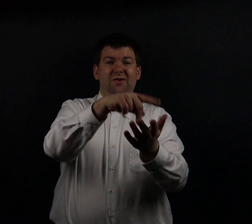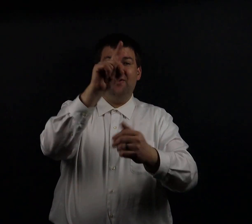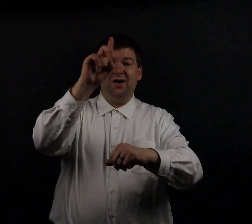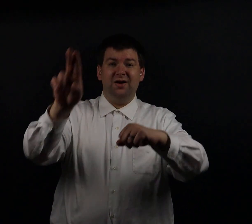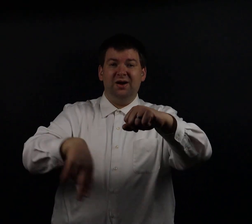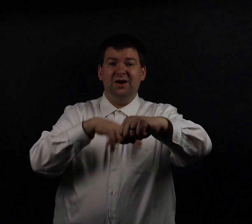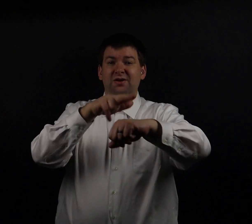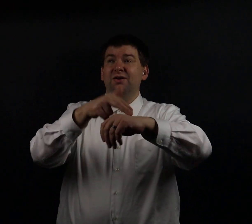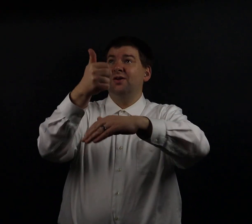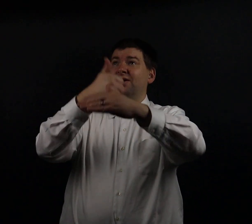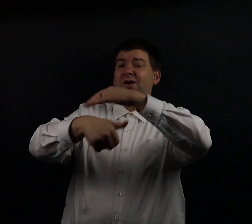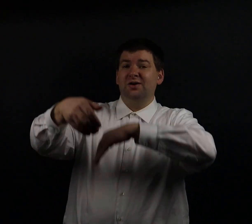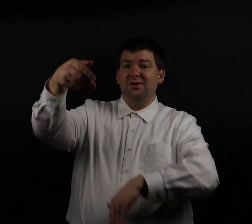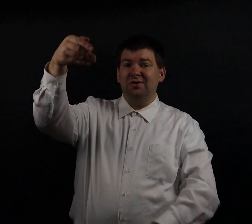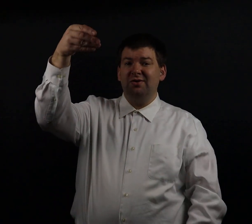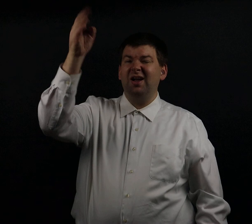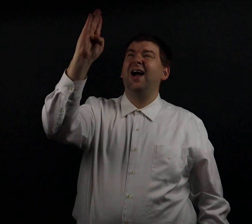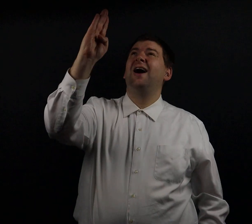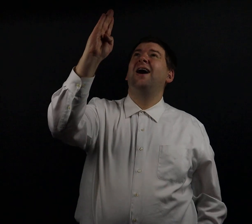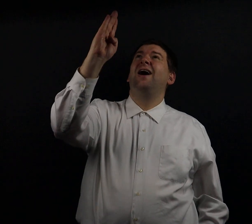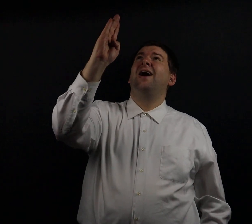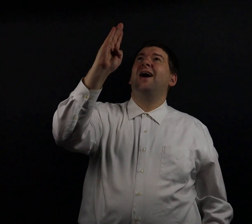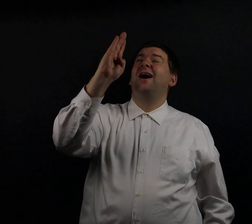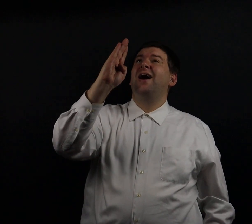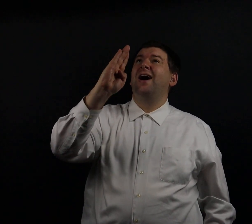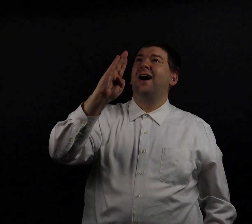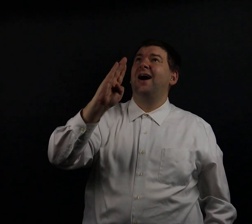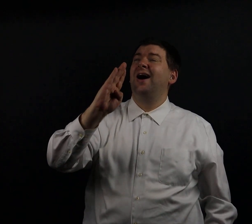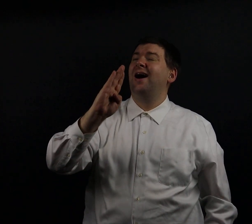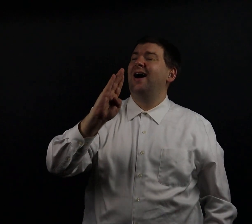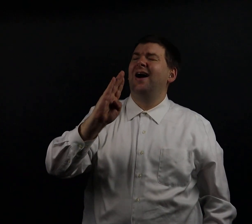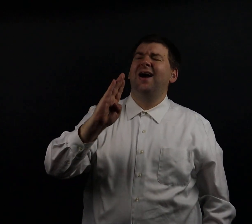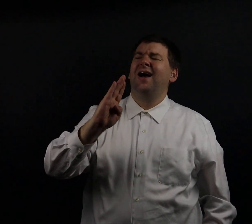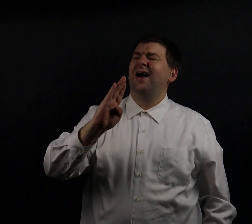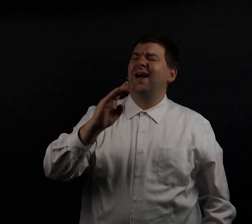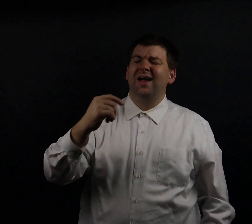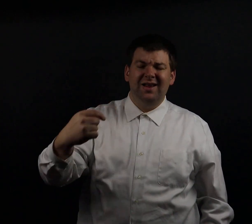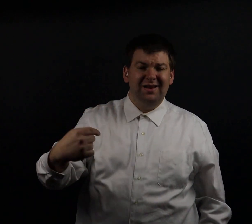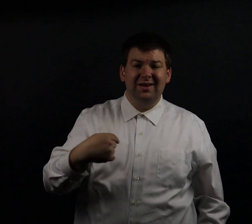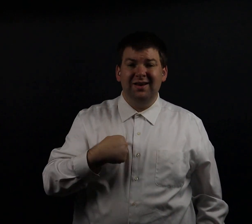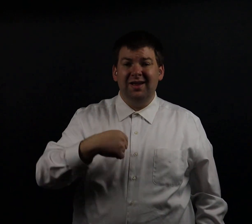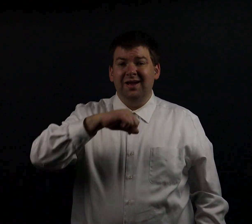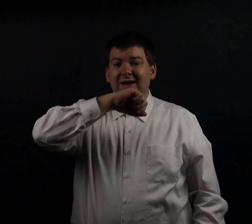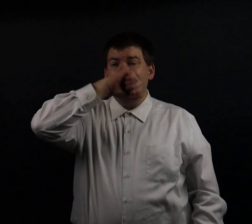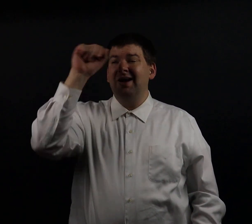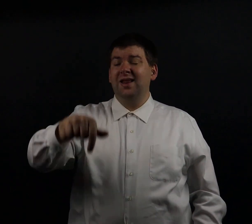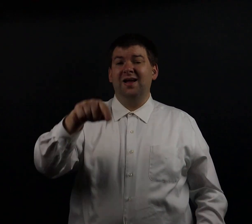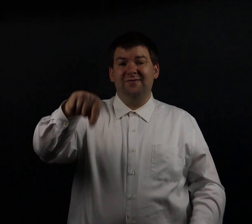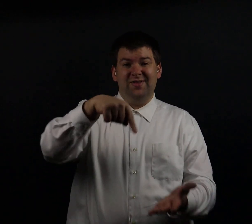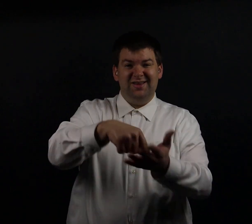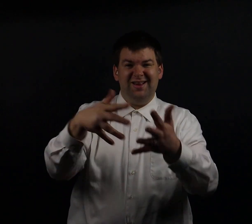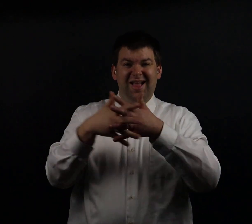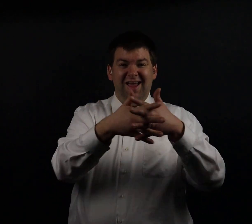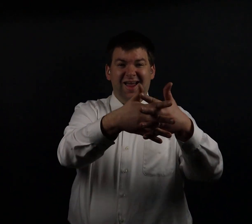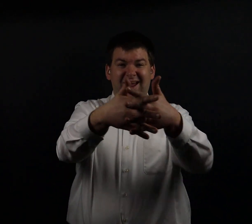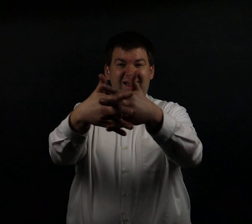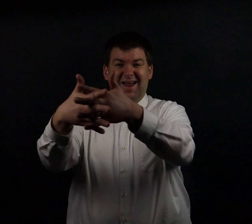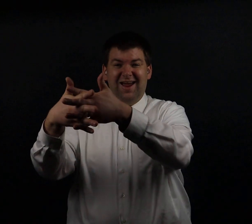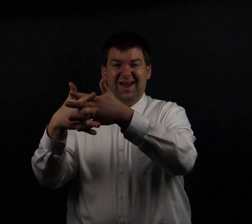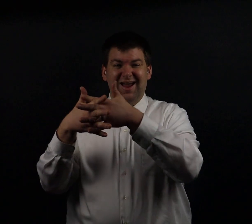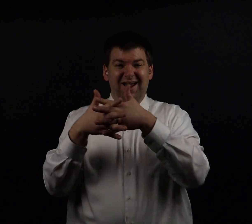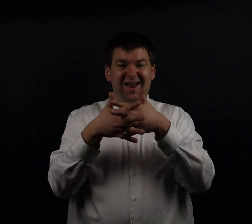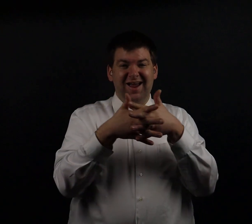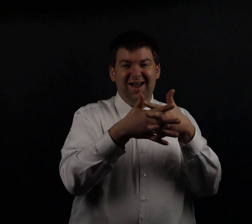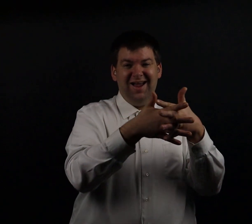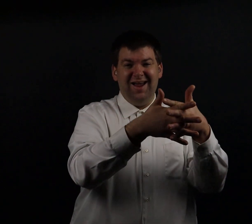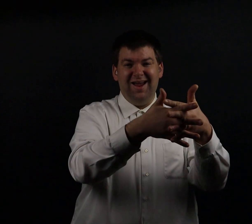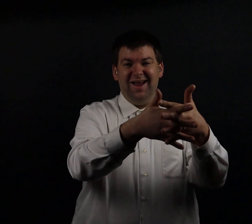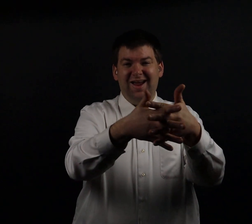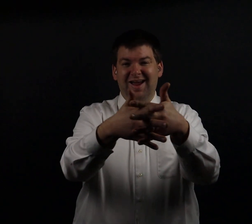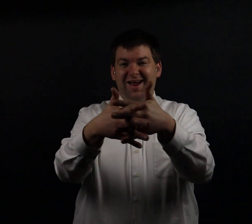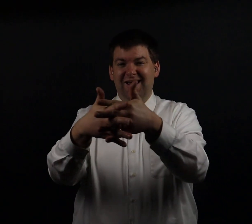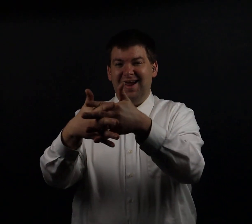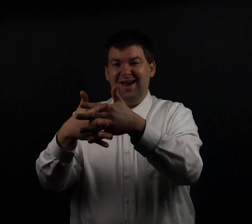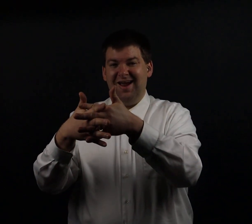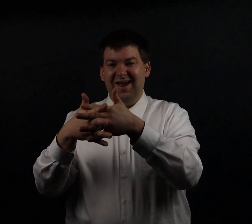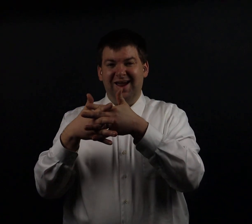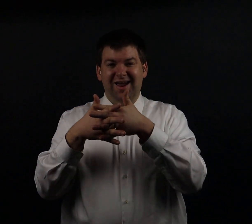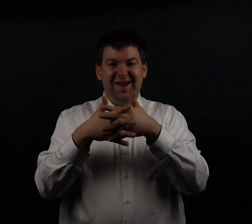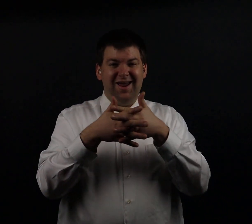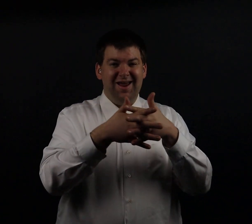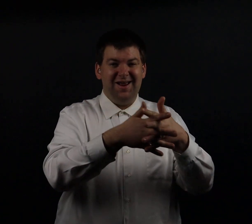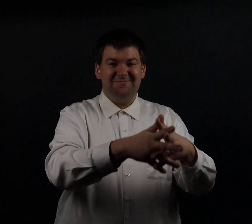One nation under God, I love this land.